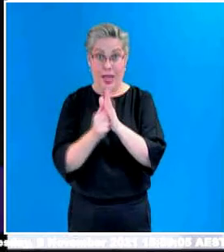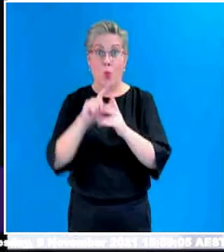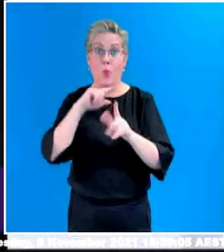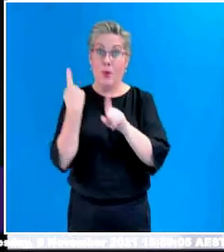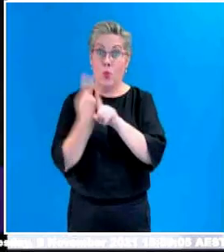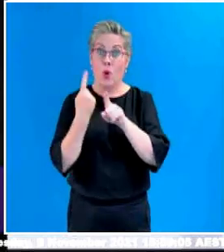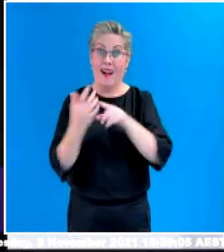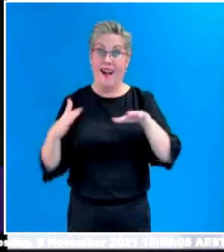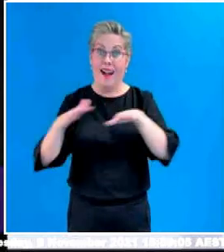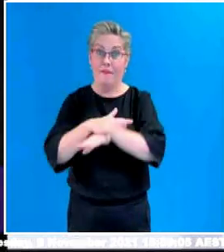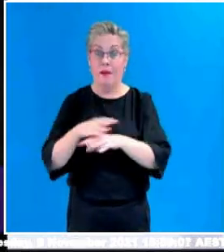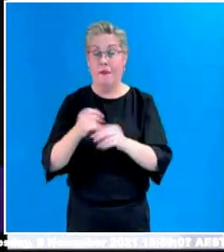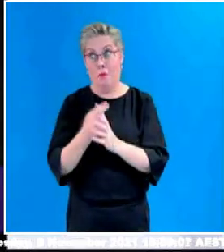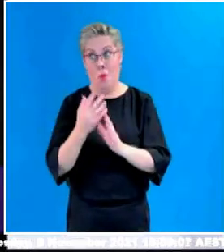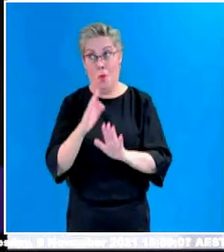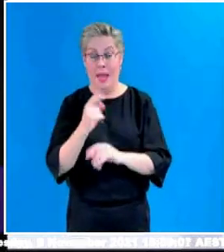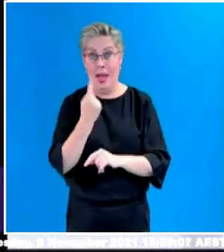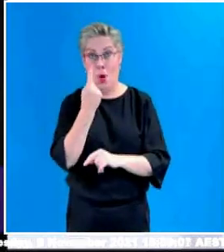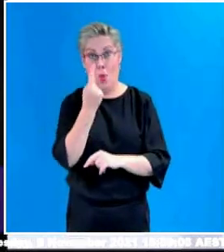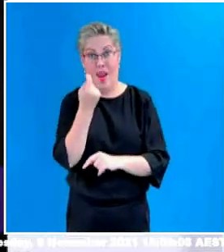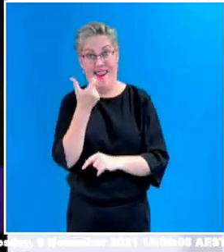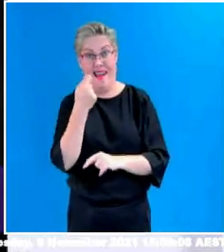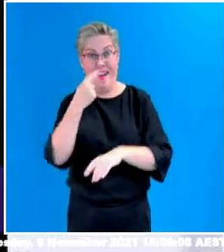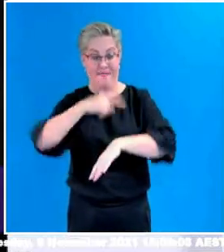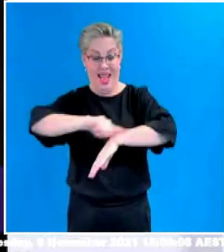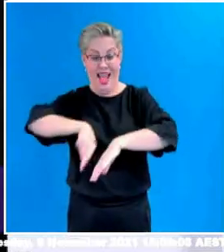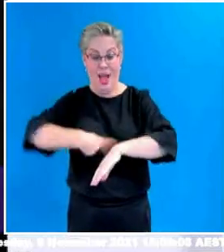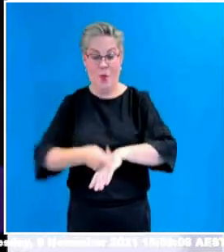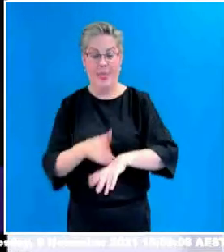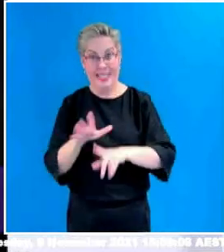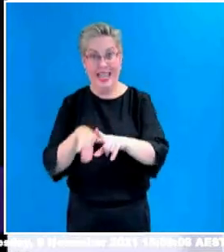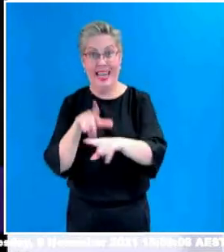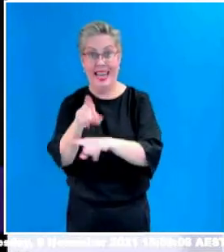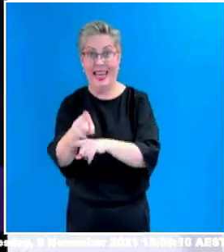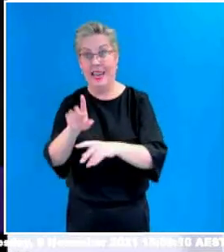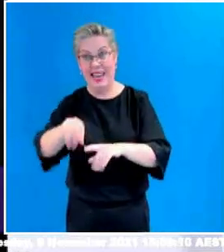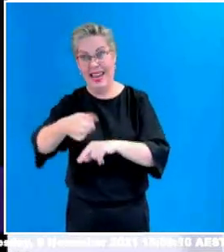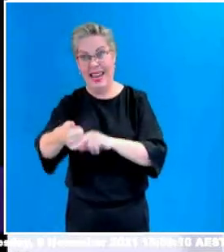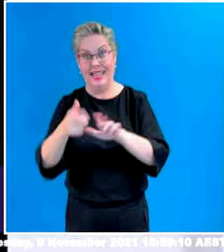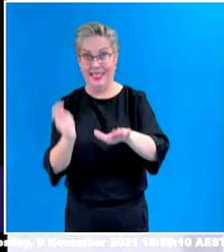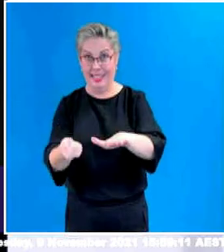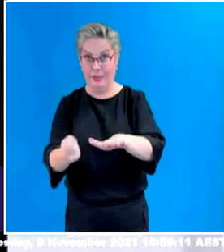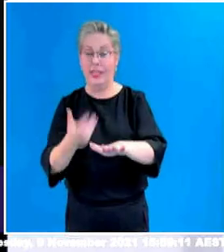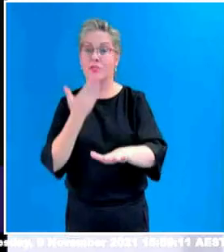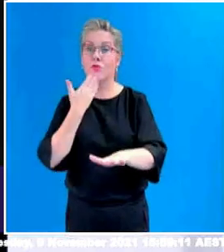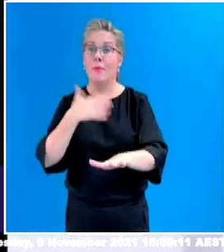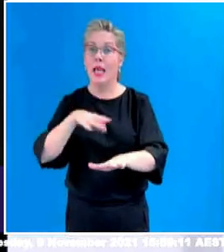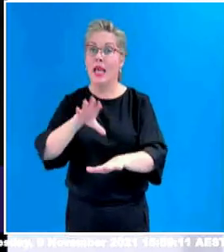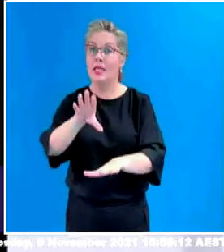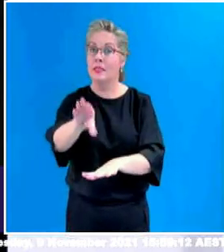Very good. My question is intended to be a very simple one: is there a person